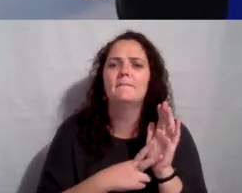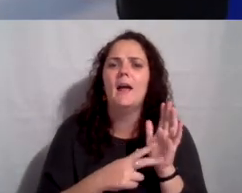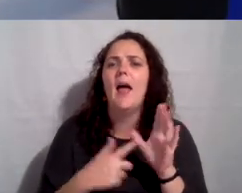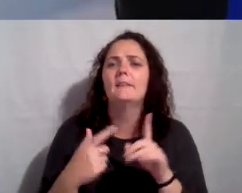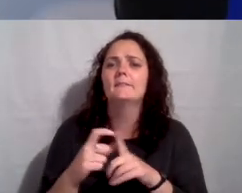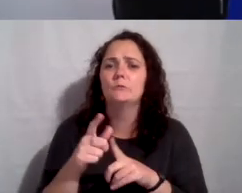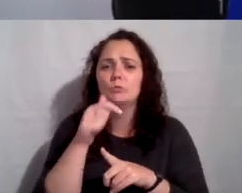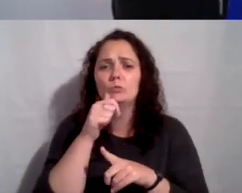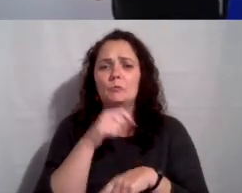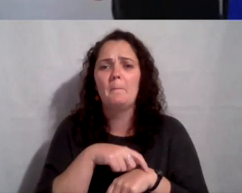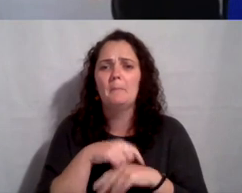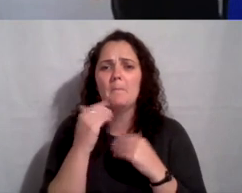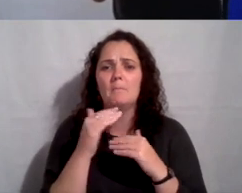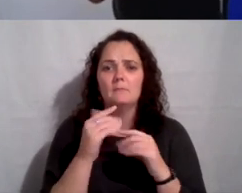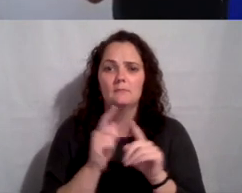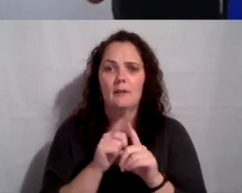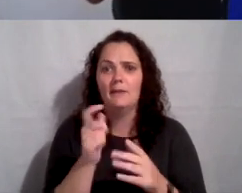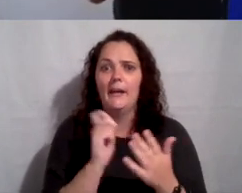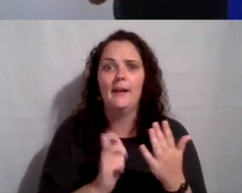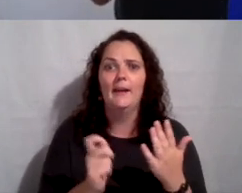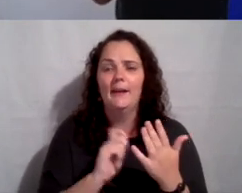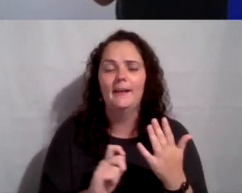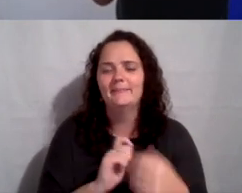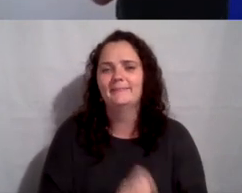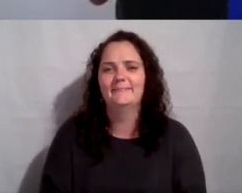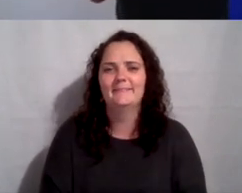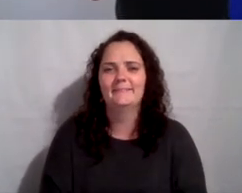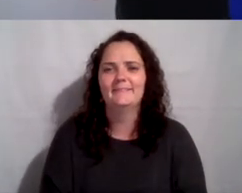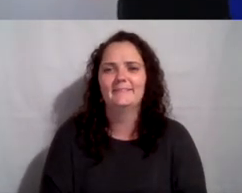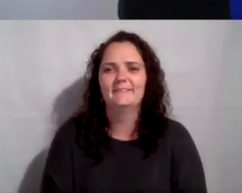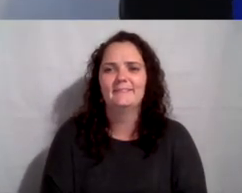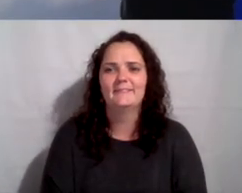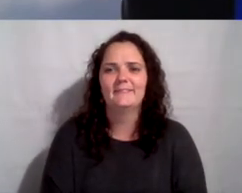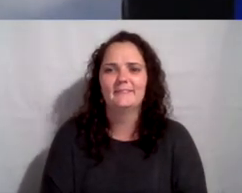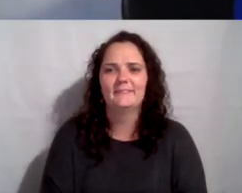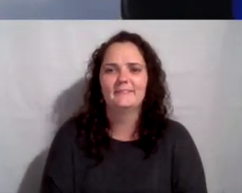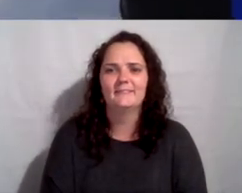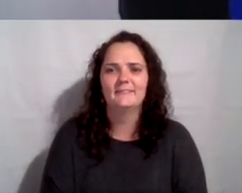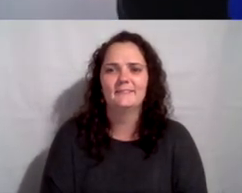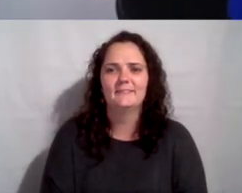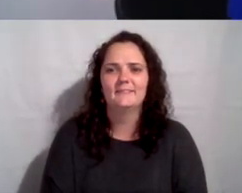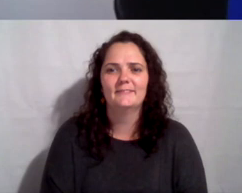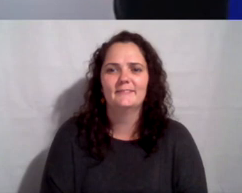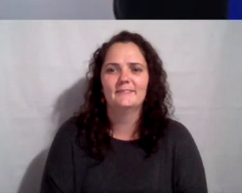drawing in there.